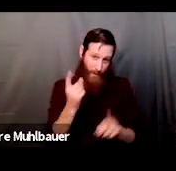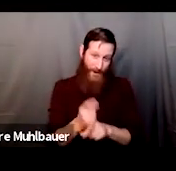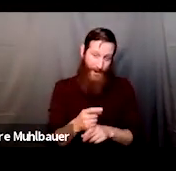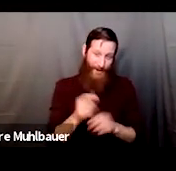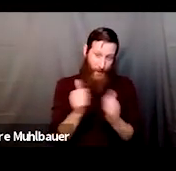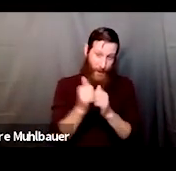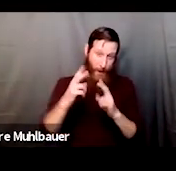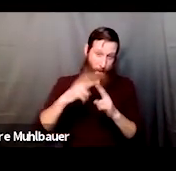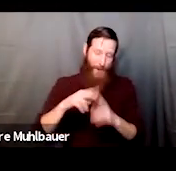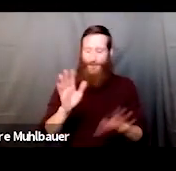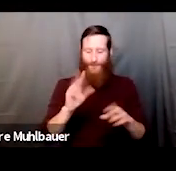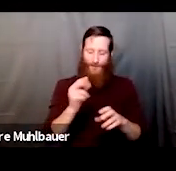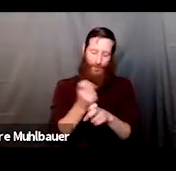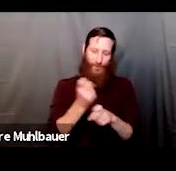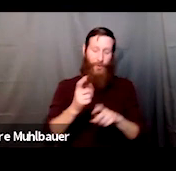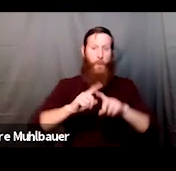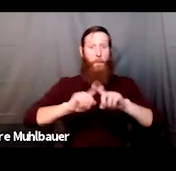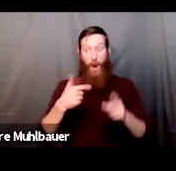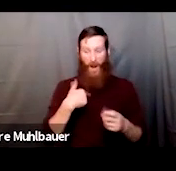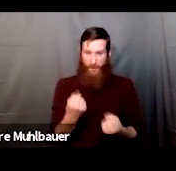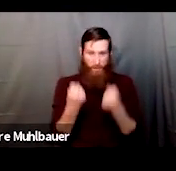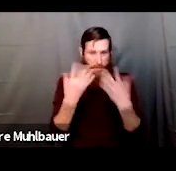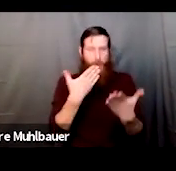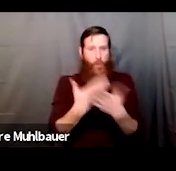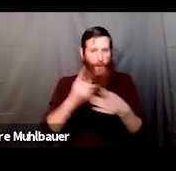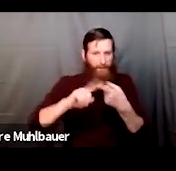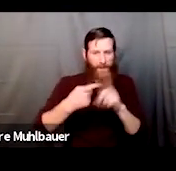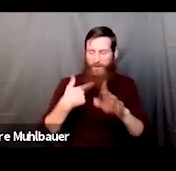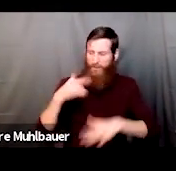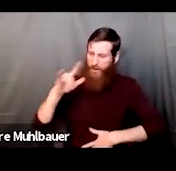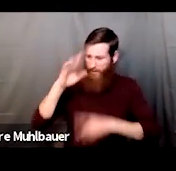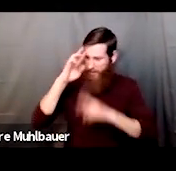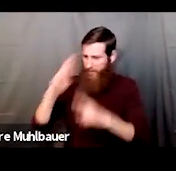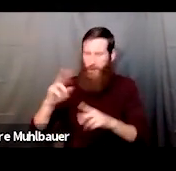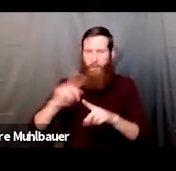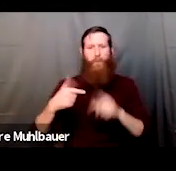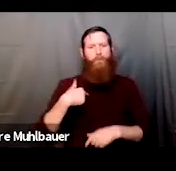But all jokes aside, I have many good friends that I love and respect, but choose not to travel in the backcountry with